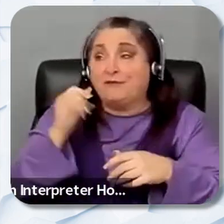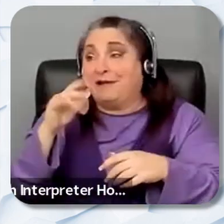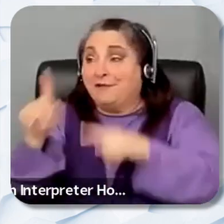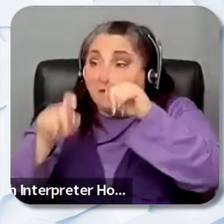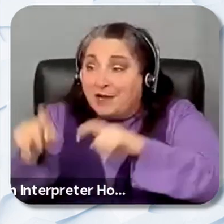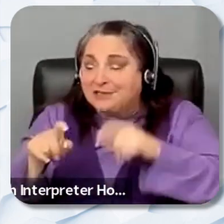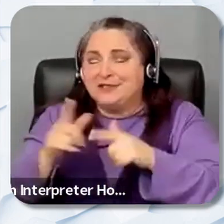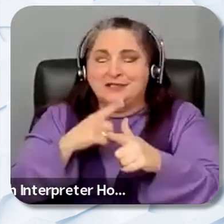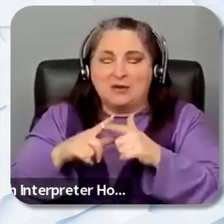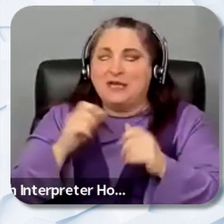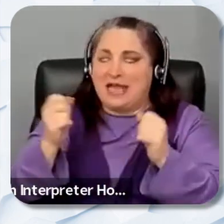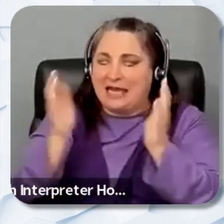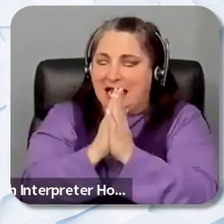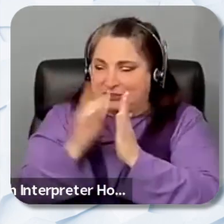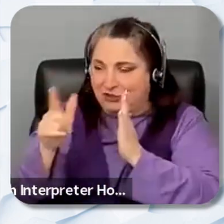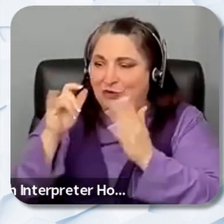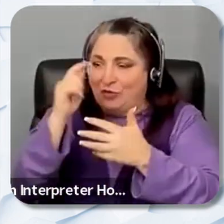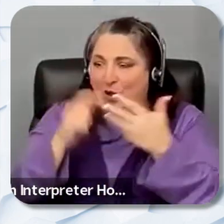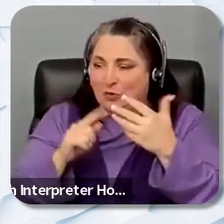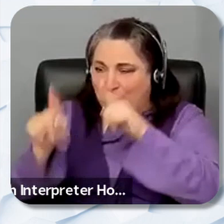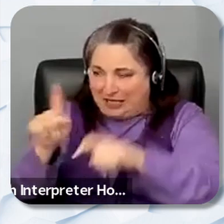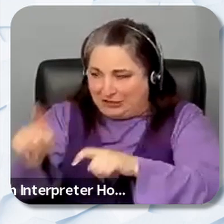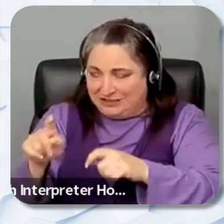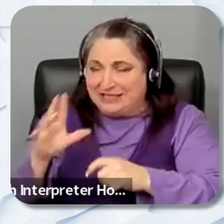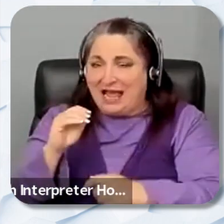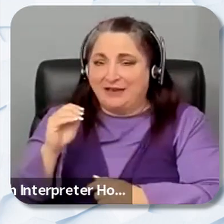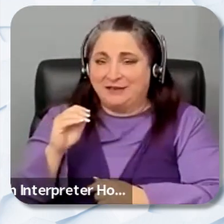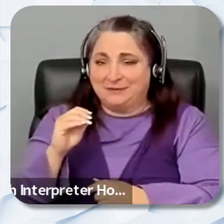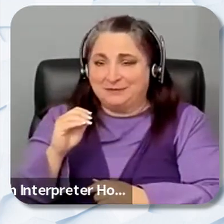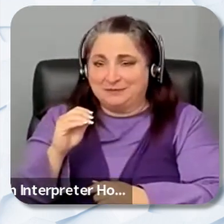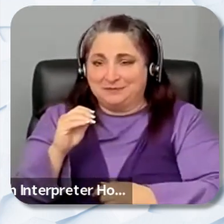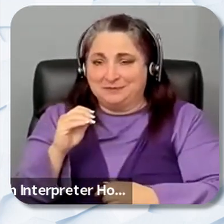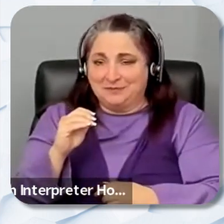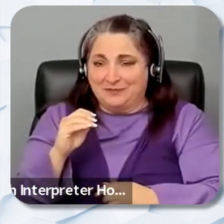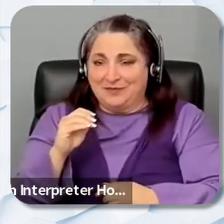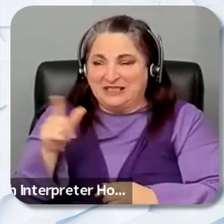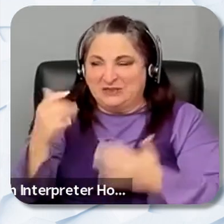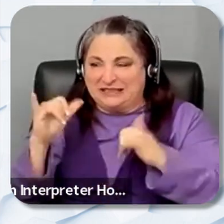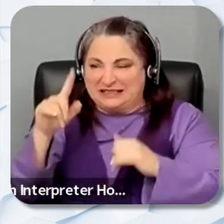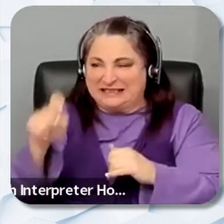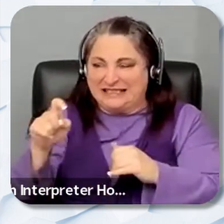it, we can ask you those questions, and they are, so you still need to complete each element.